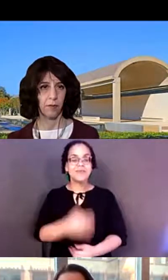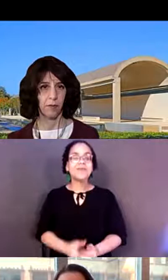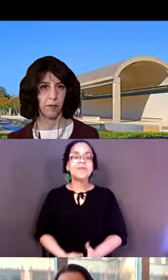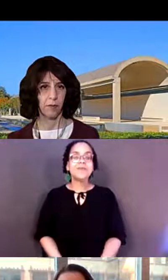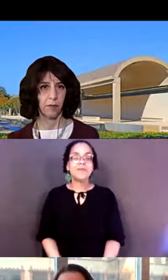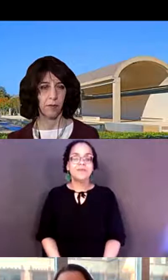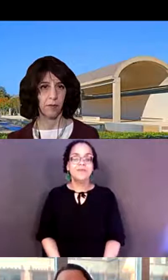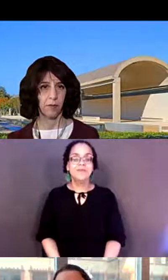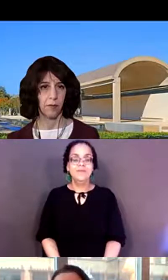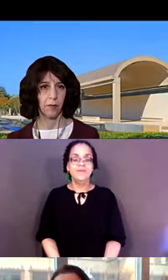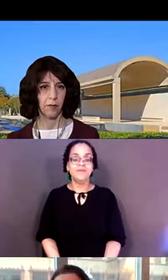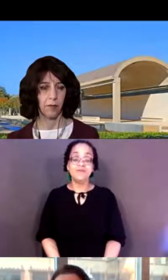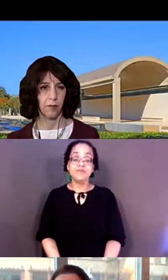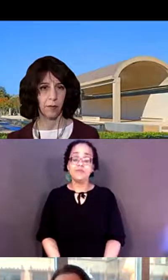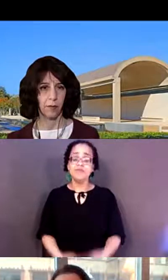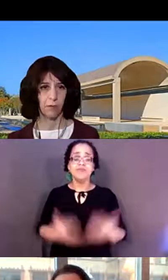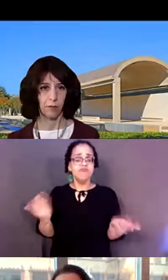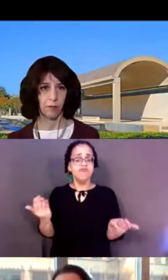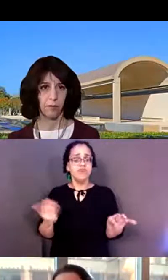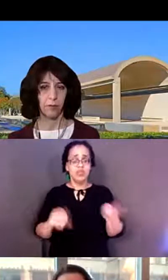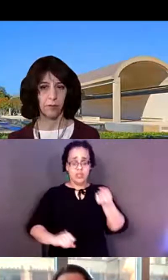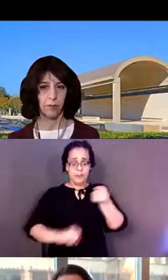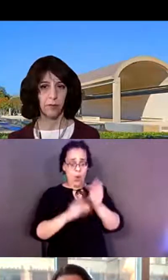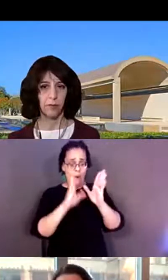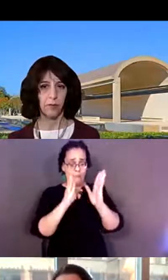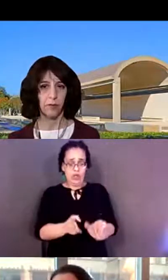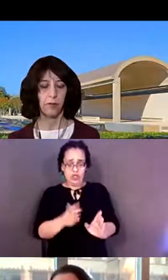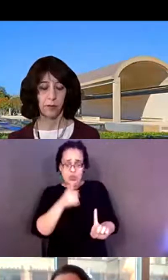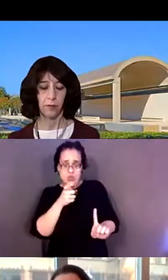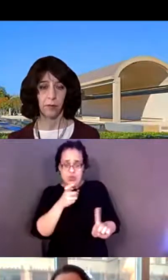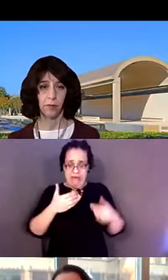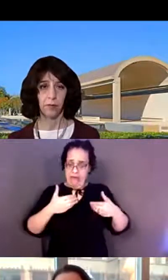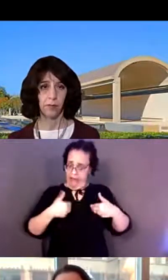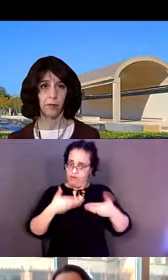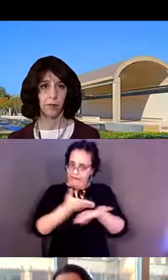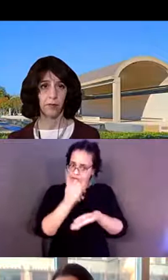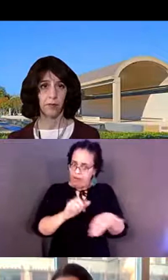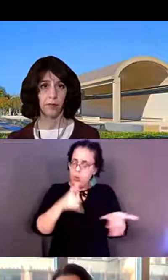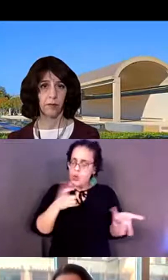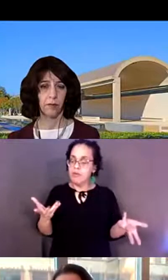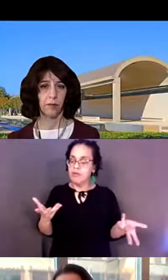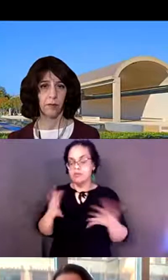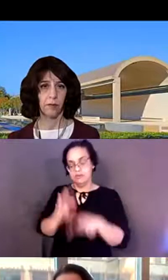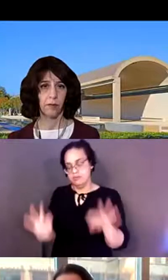So who can access a support person is a very common question, so we just decided